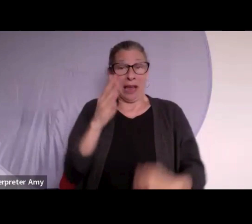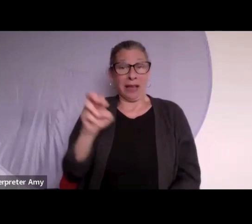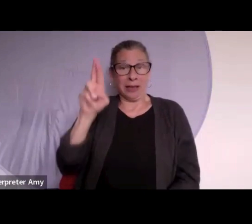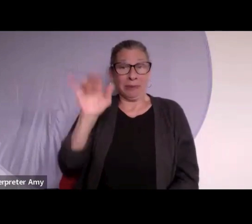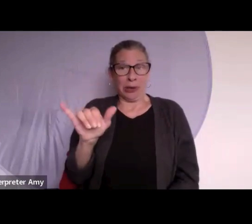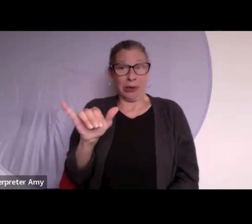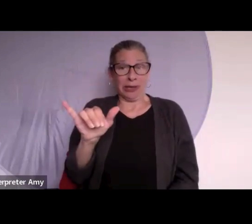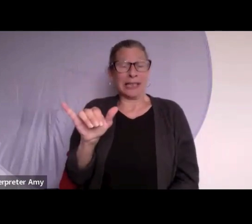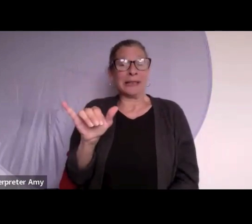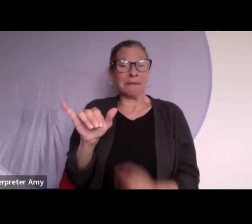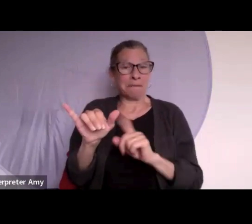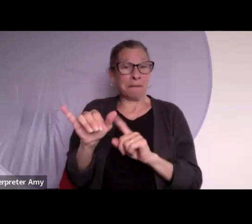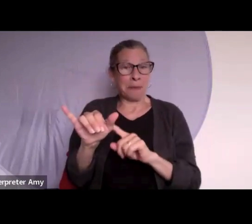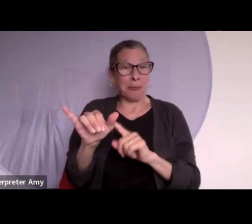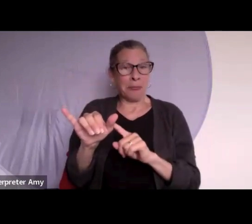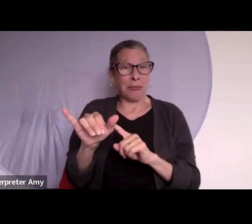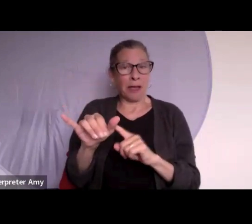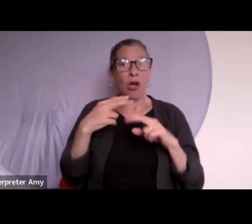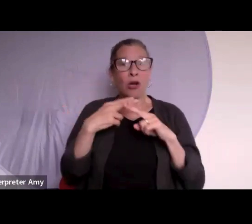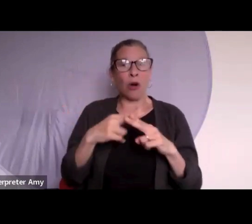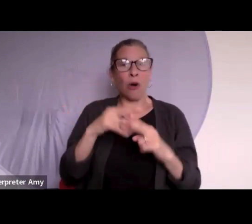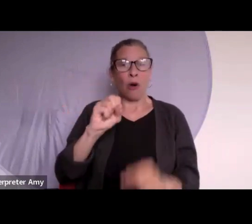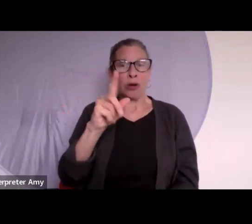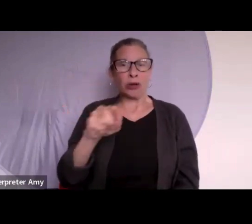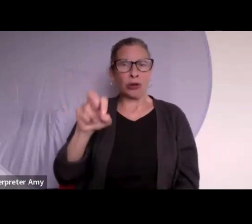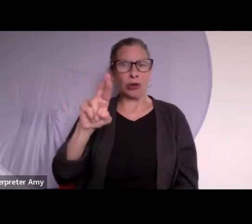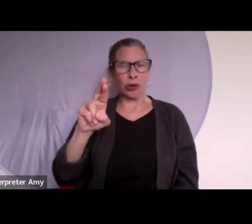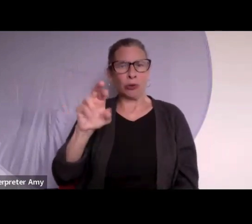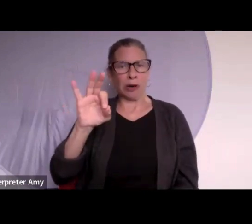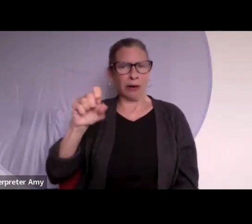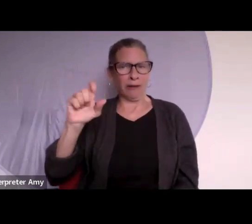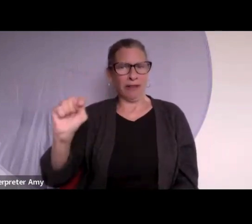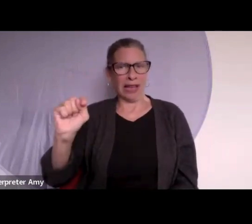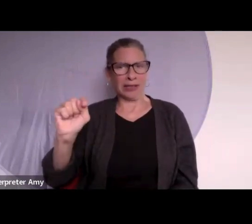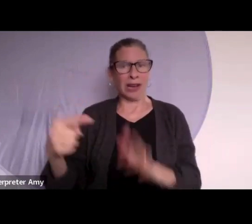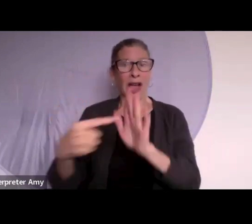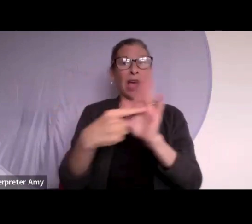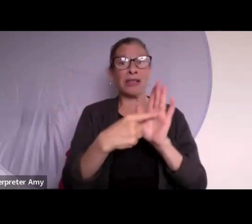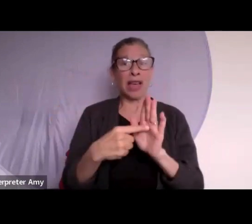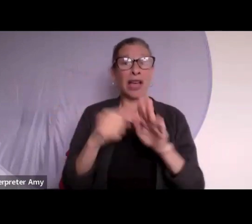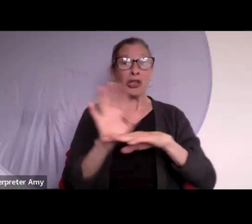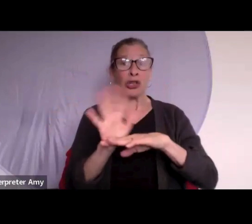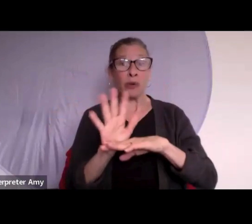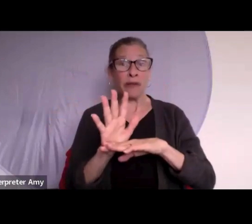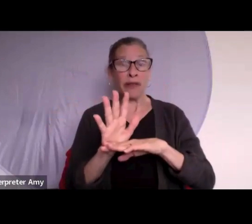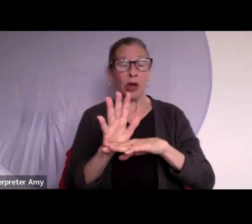Berkeley called Superfest, which actually shows their films with open audio description I've heard I've never actually